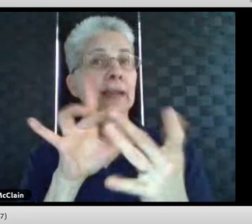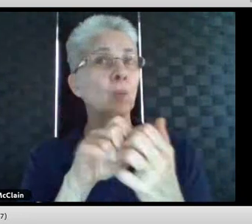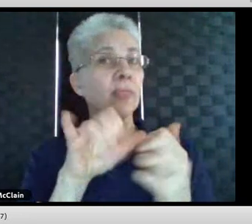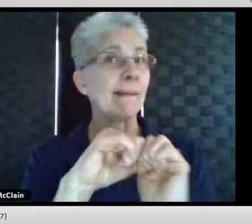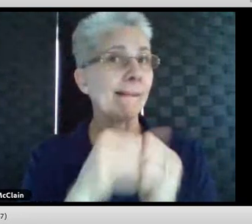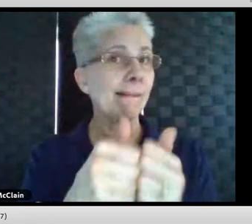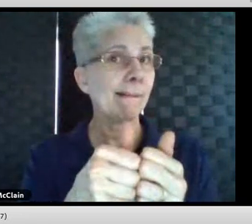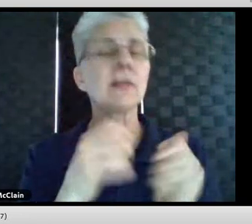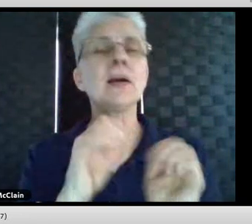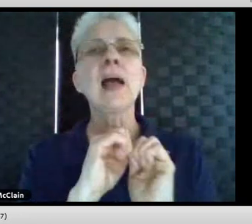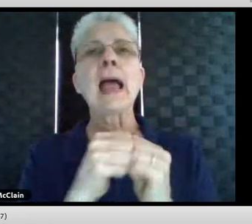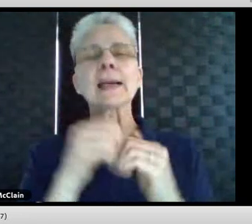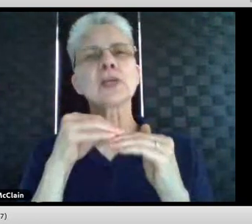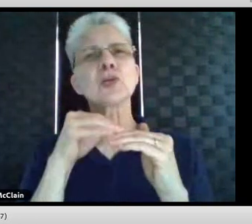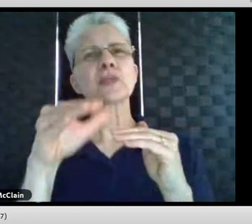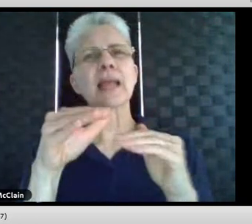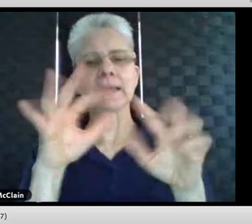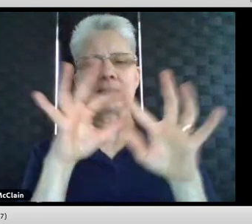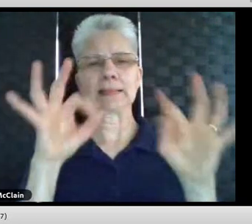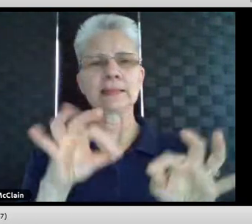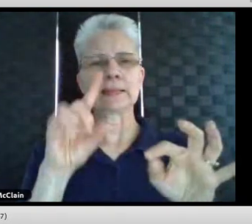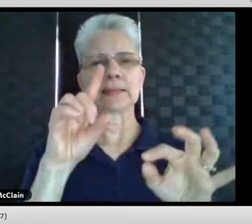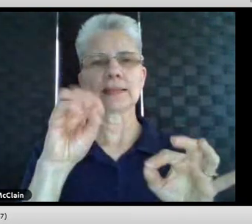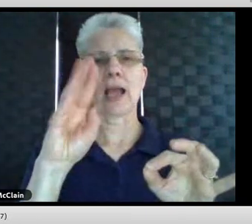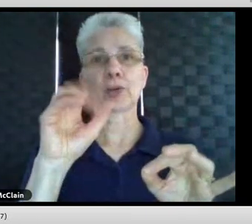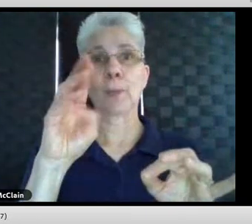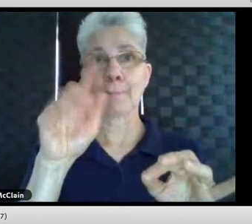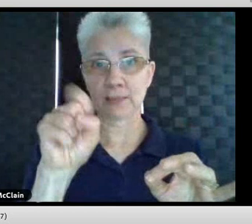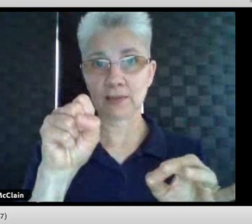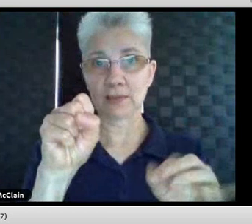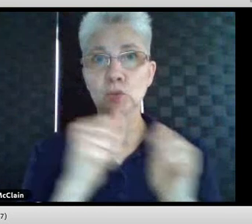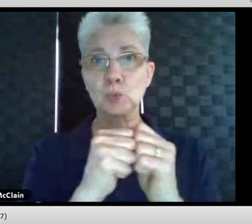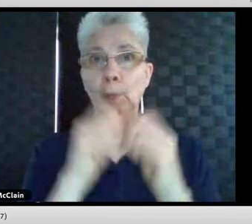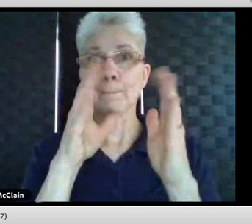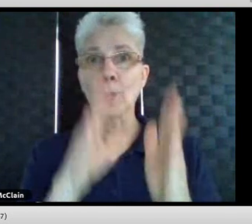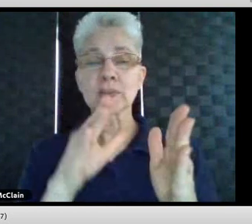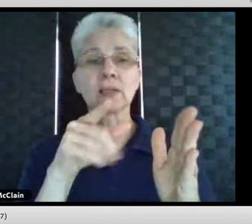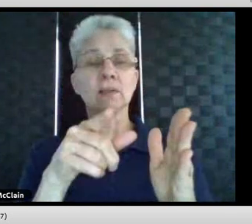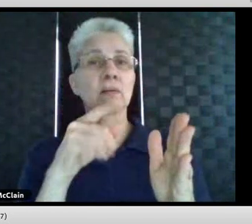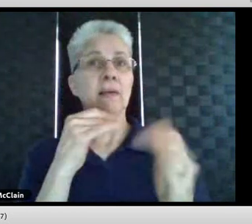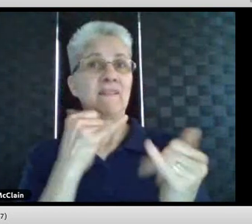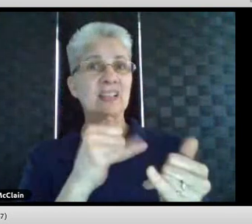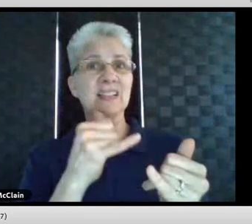How can you send documents to somebody, whether it's -- I still fax. I don't know about you guys.